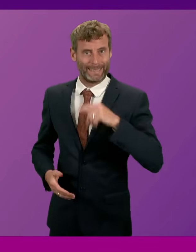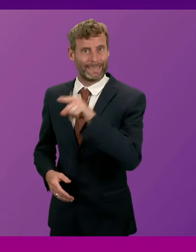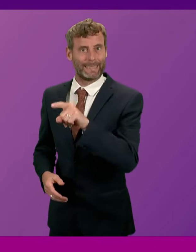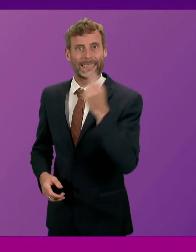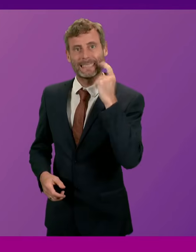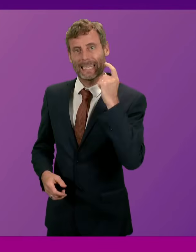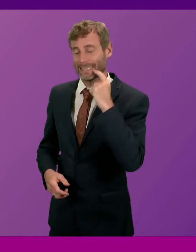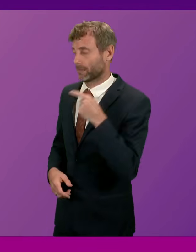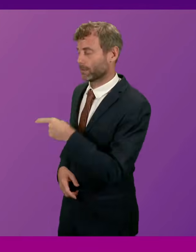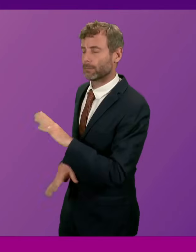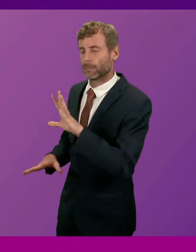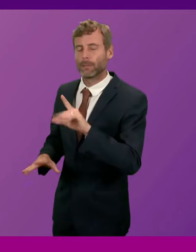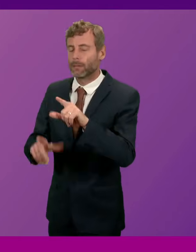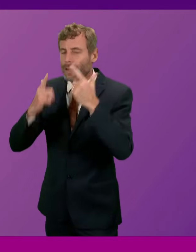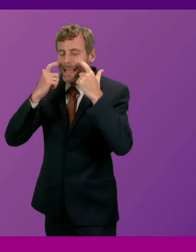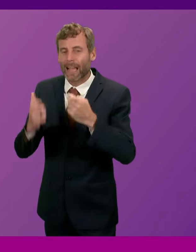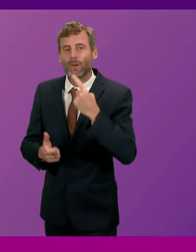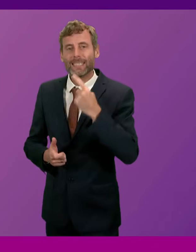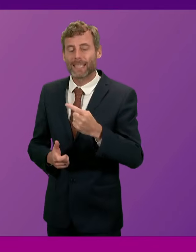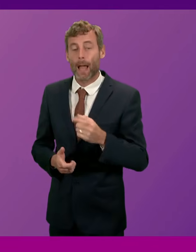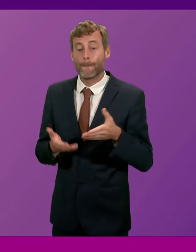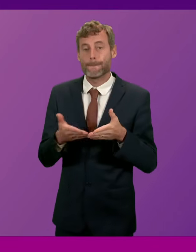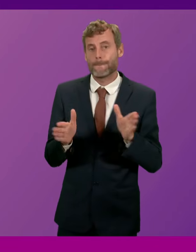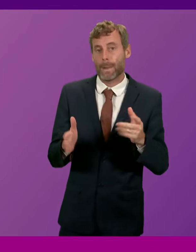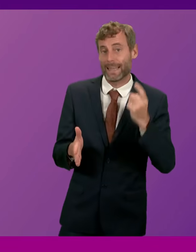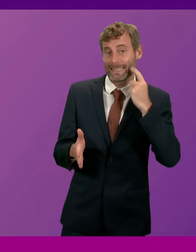It is inaccurate to conflate an increase in public dental service spending with an increase